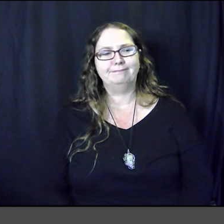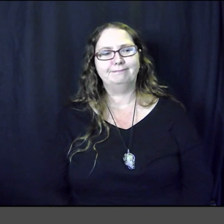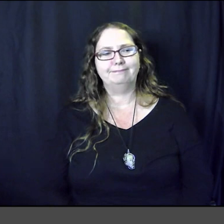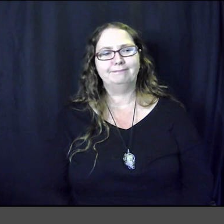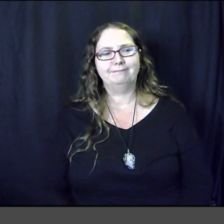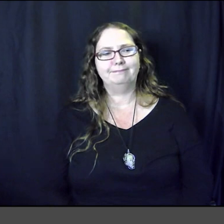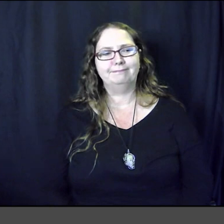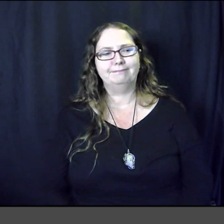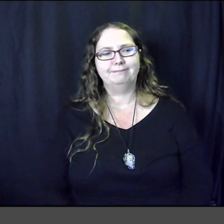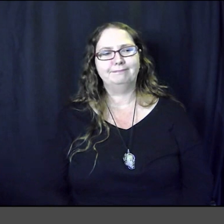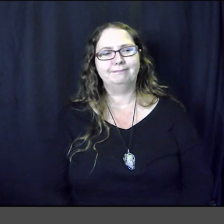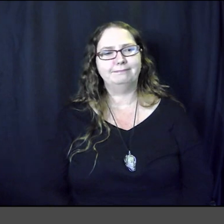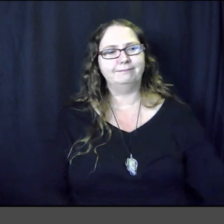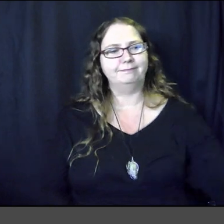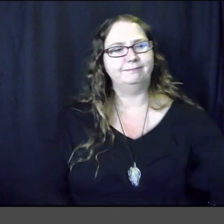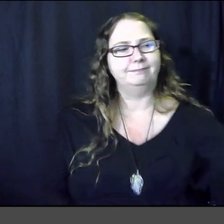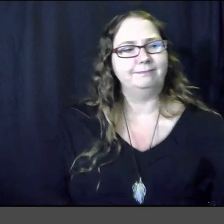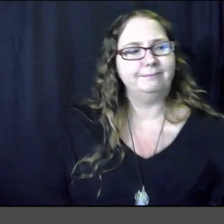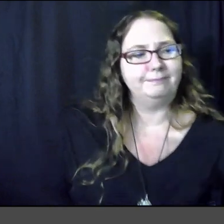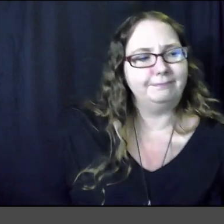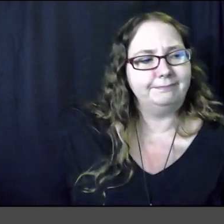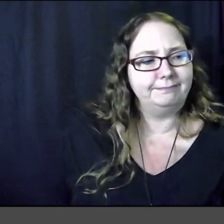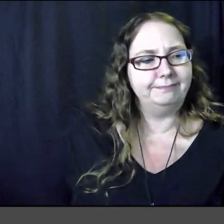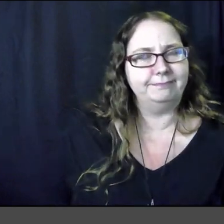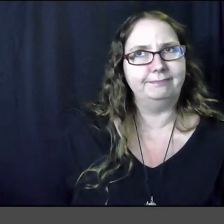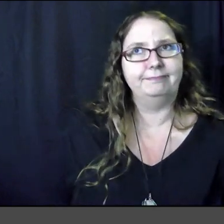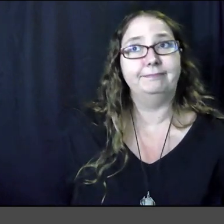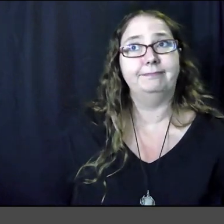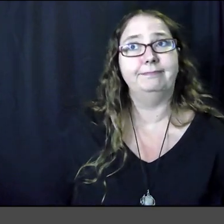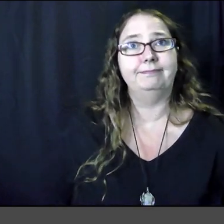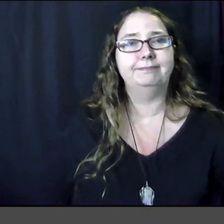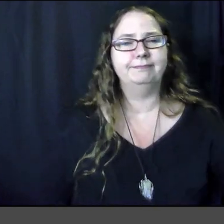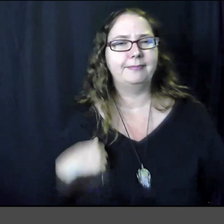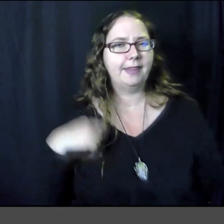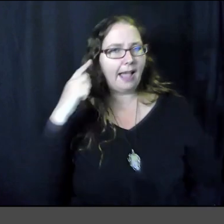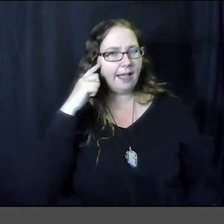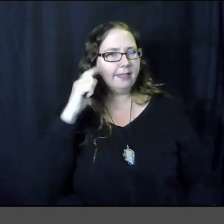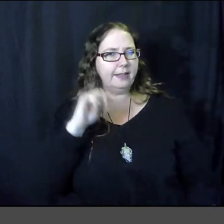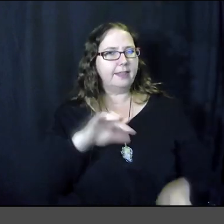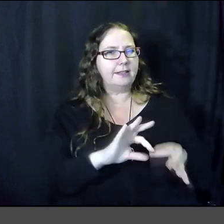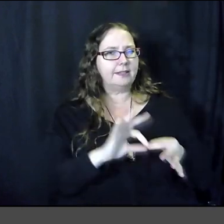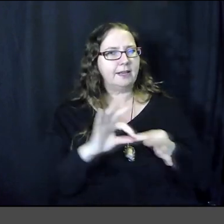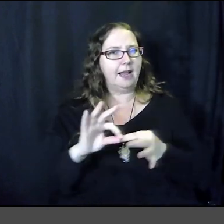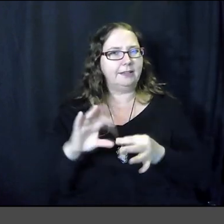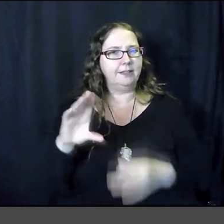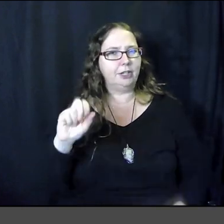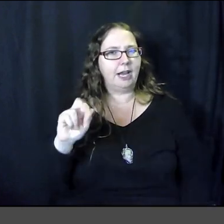CAROL SAYS IS CONNECTED TO WHAT CAROL SAYS. WE'VE GOT TO STAND UP. WE GOT TO WRITE THAT POEM. WHATEVER YOU'RE FEELING,